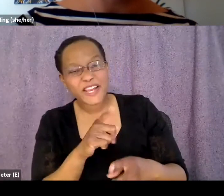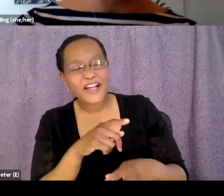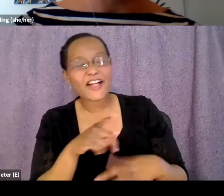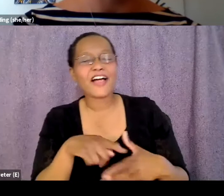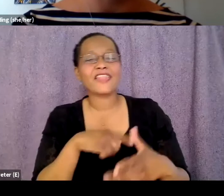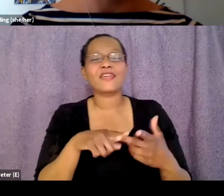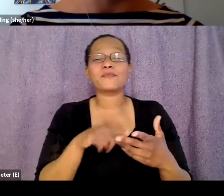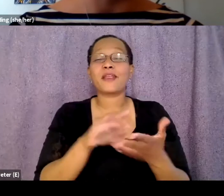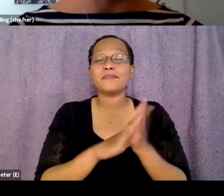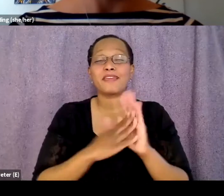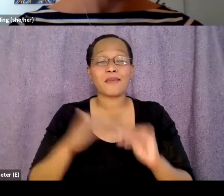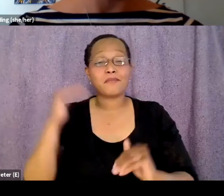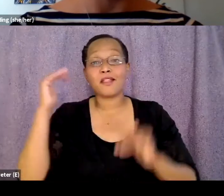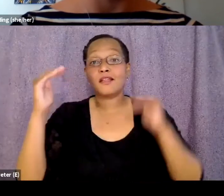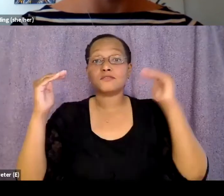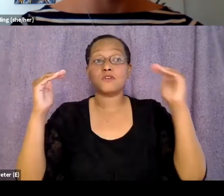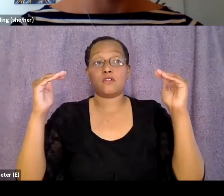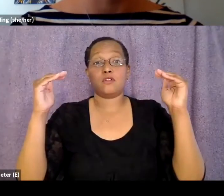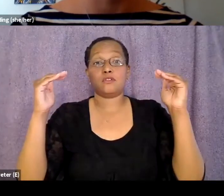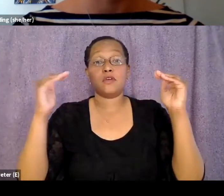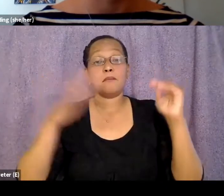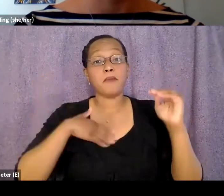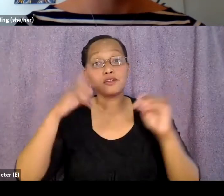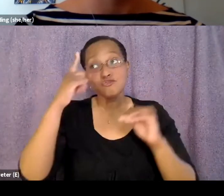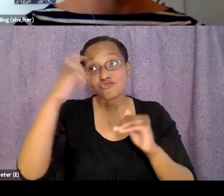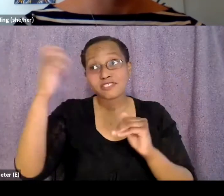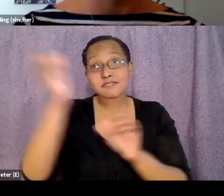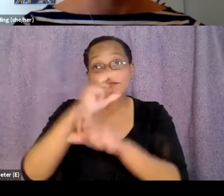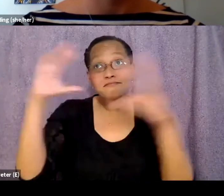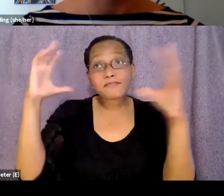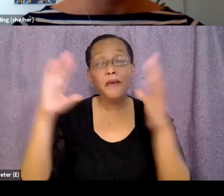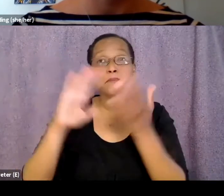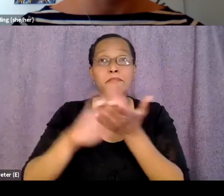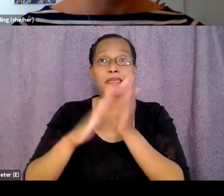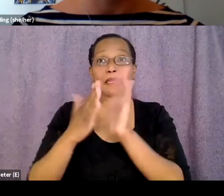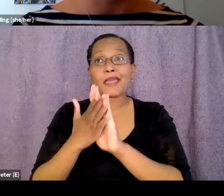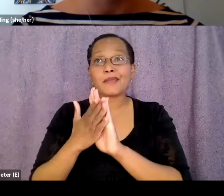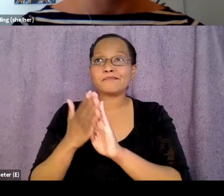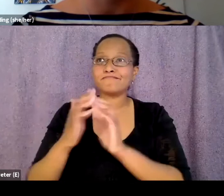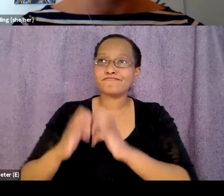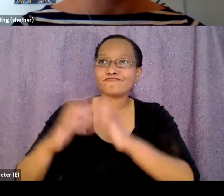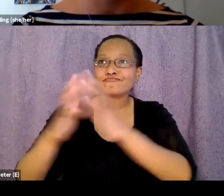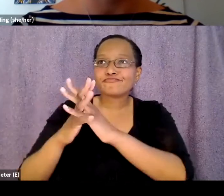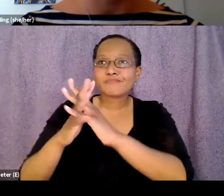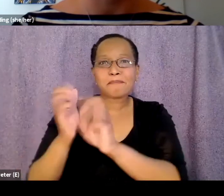Keah Brown: They became creating those places for other people when I was a child, I was